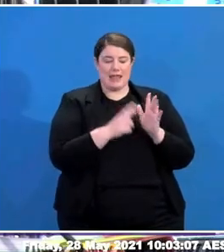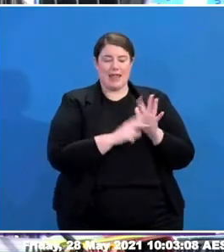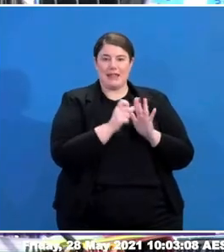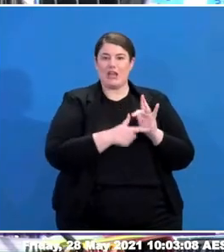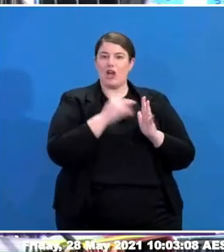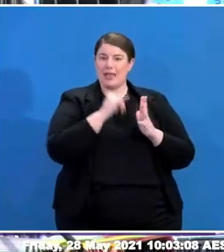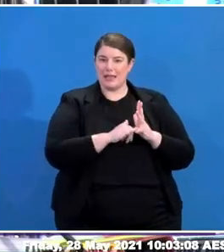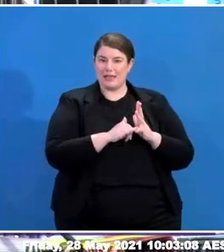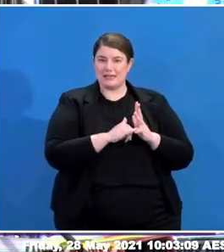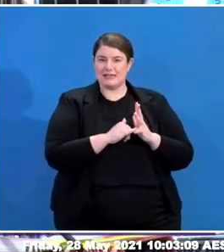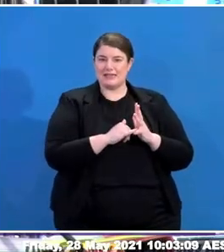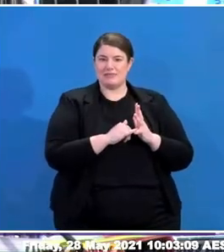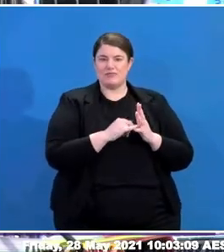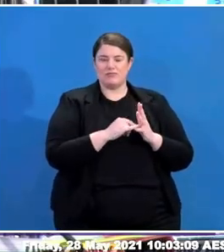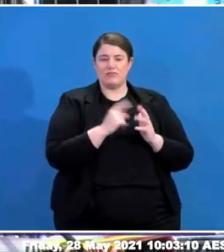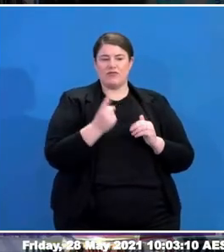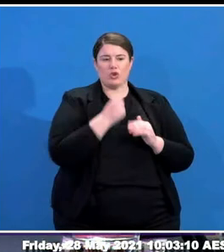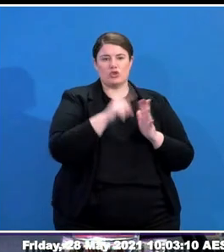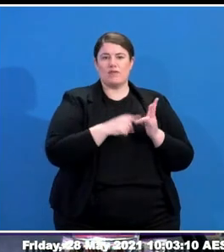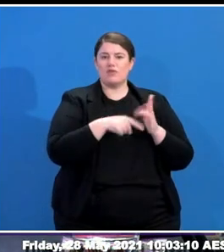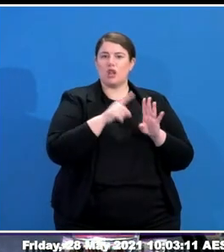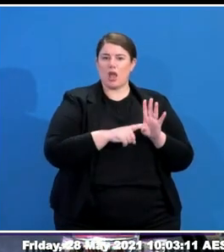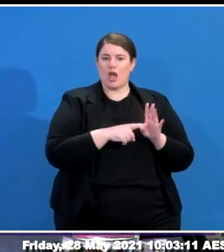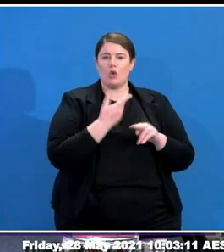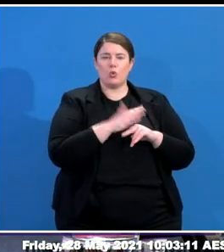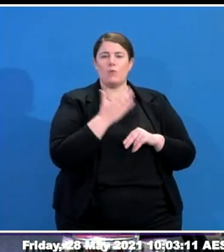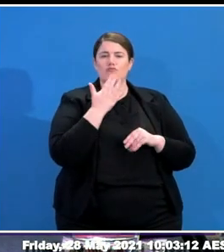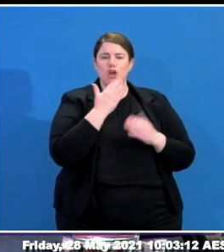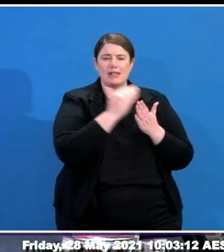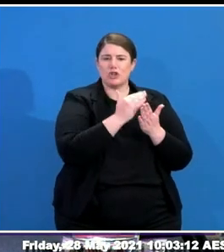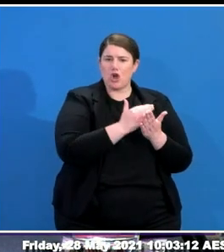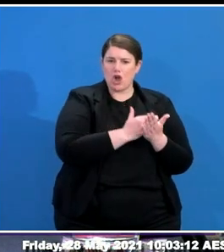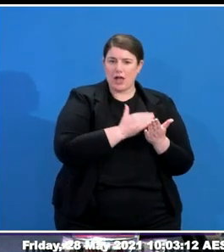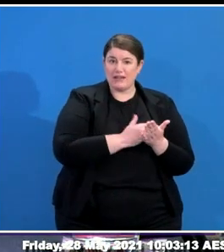1 July 2019 pricing. Yes. Is that the fulsome discussion?